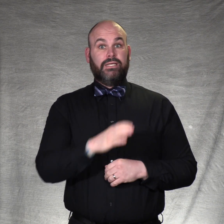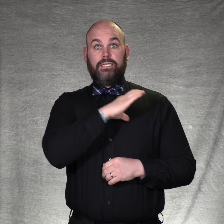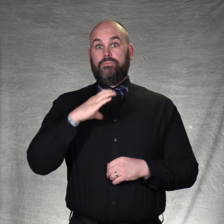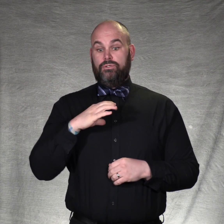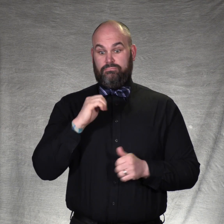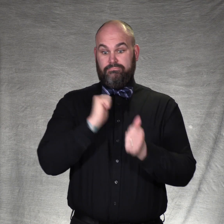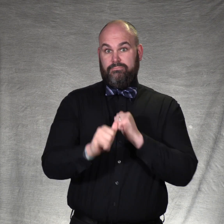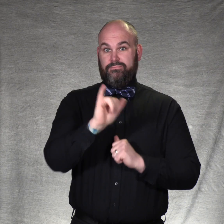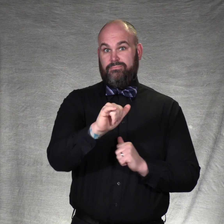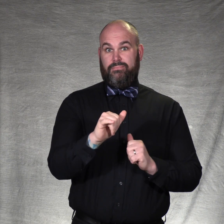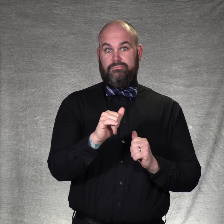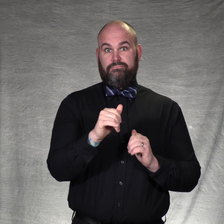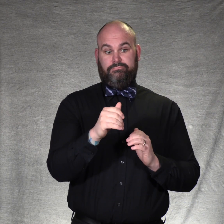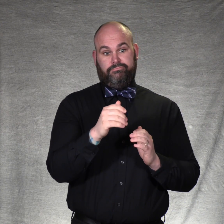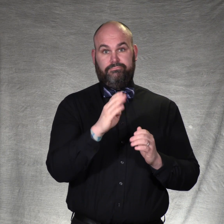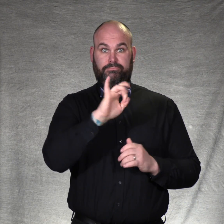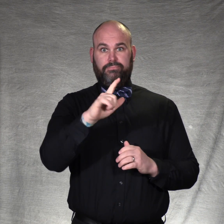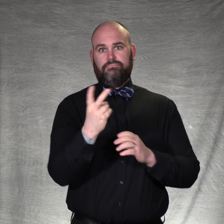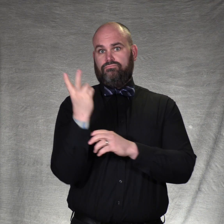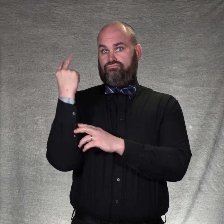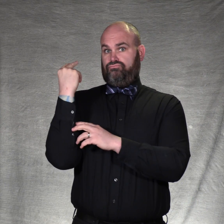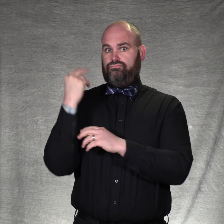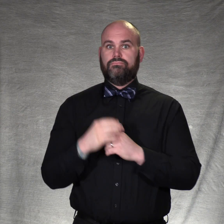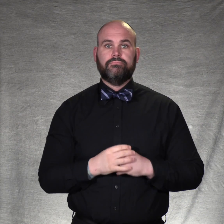that the Commission got passed two years ago.